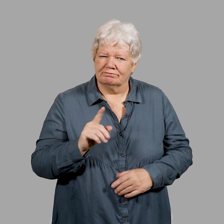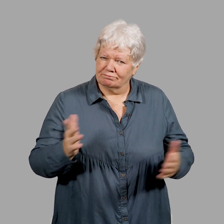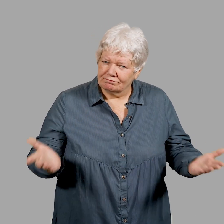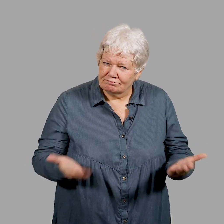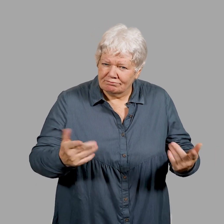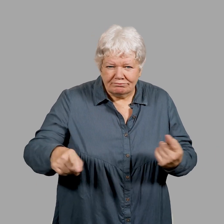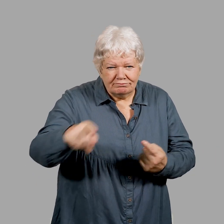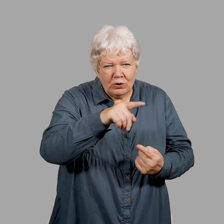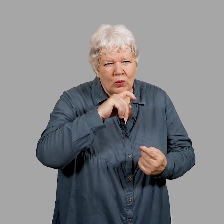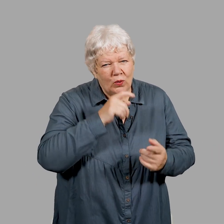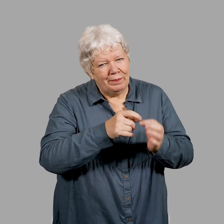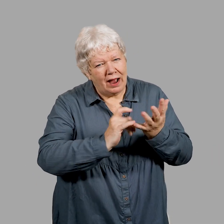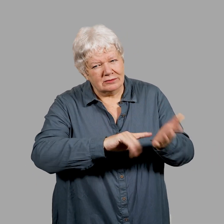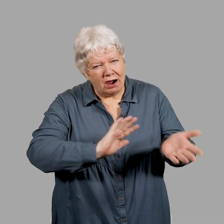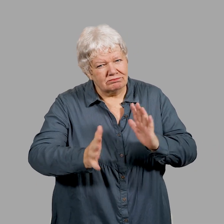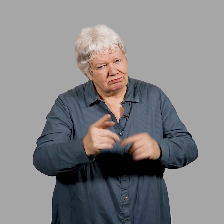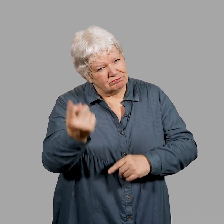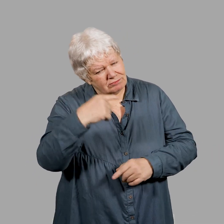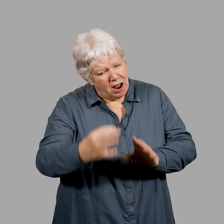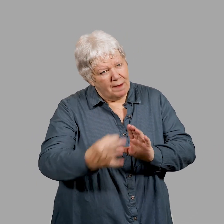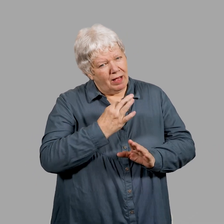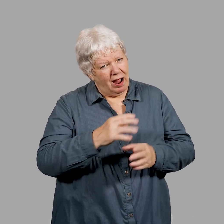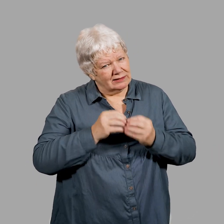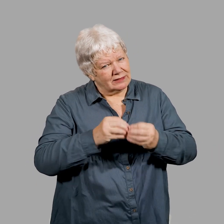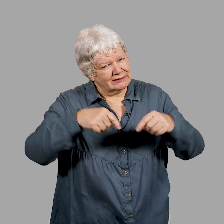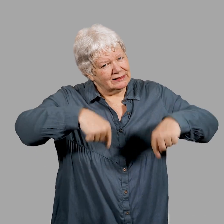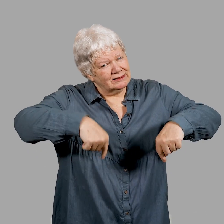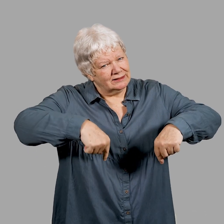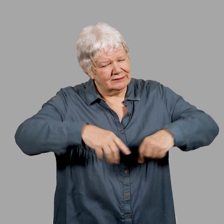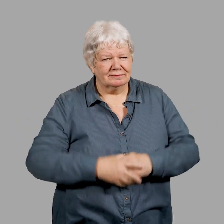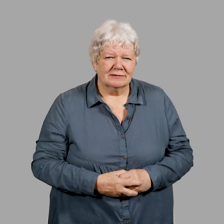Encourage BSL users to apply to study with us.